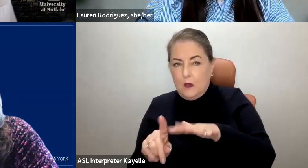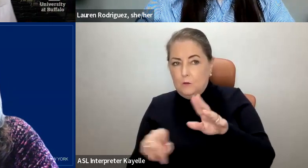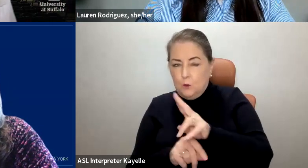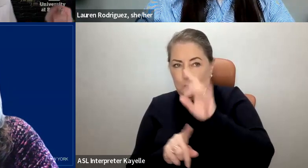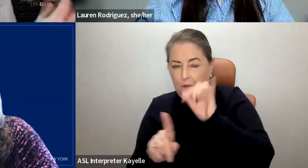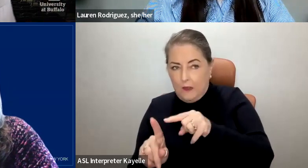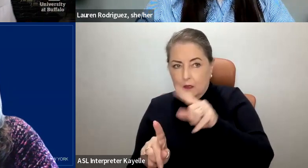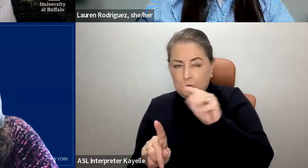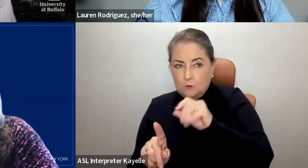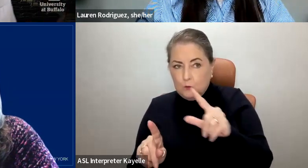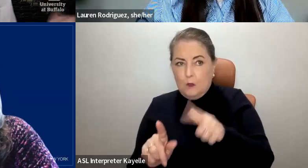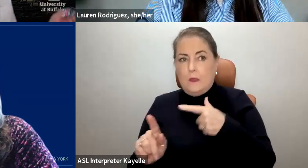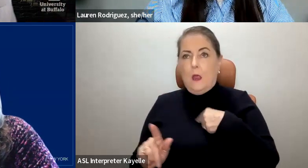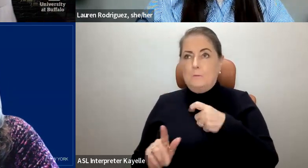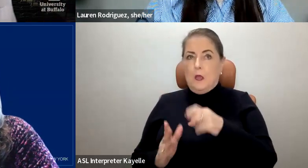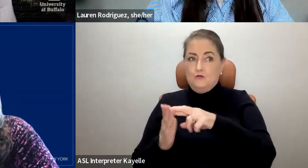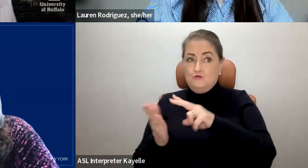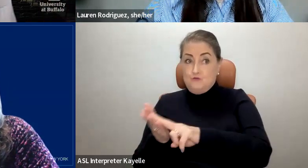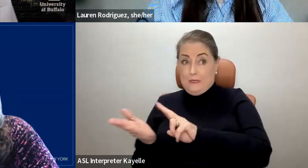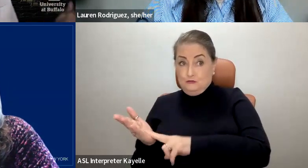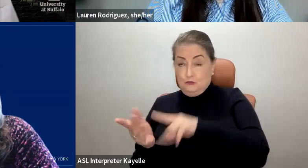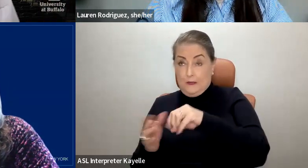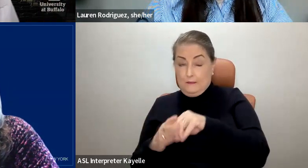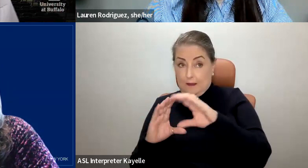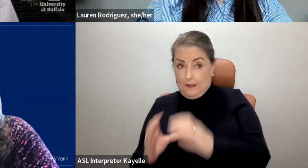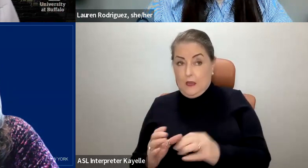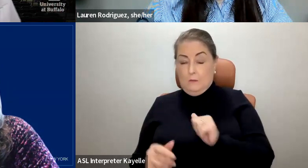have to be registered in that class as a student and or